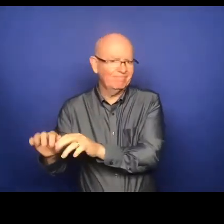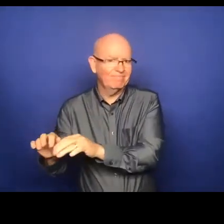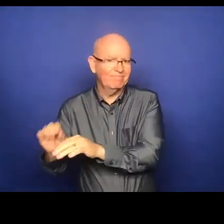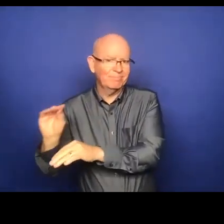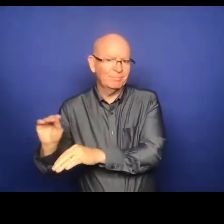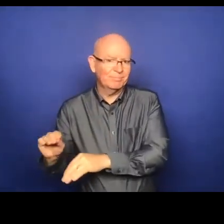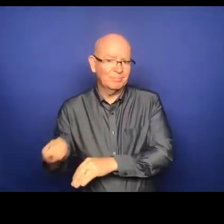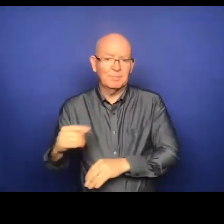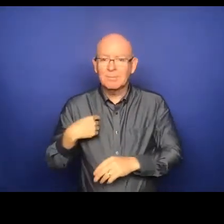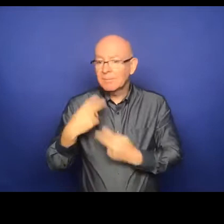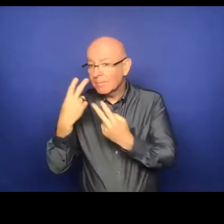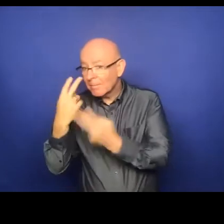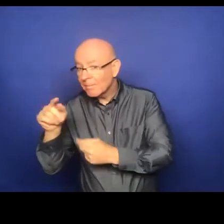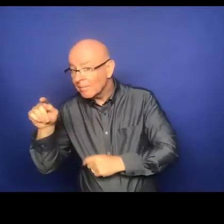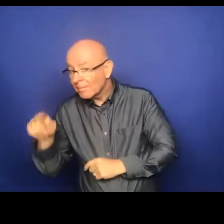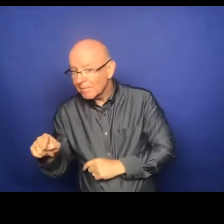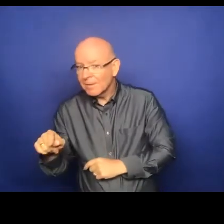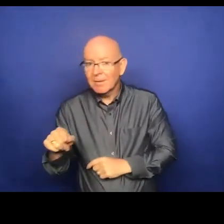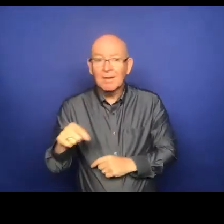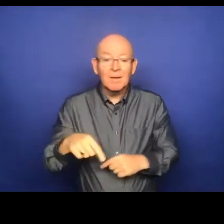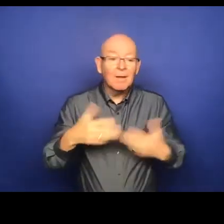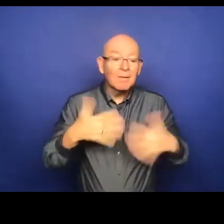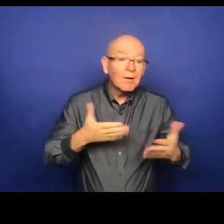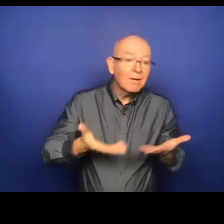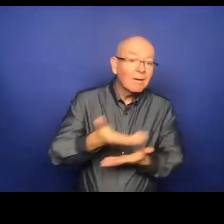We will also be sharing relevant links throughout the event in the